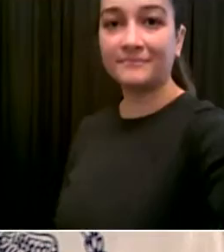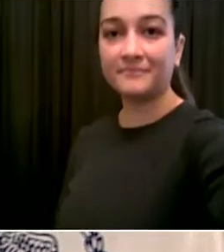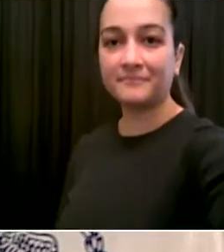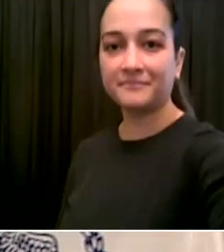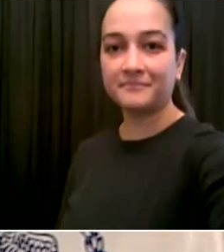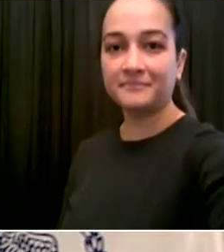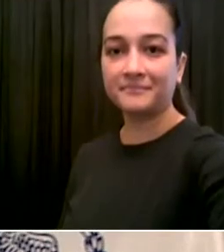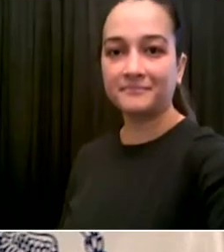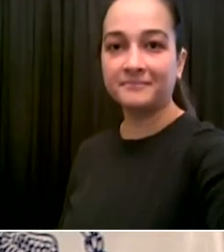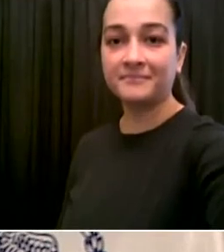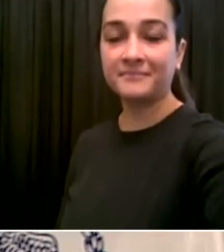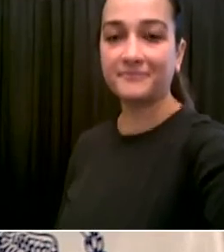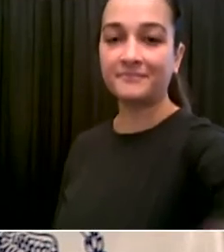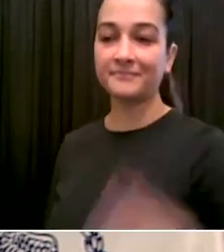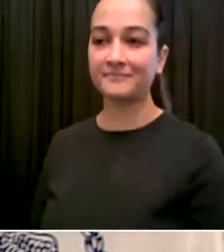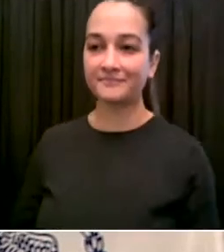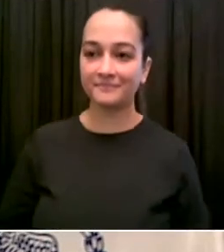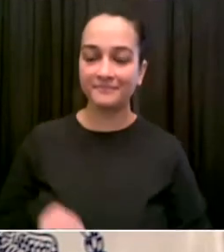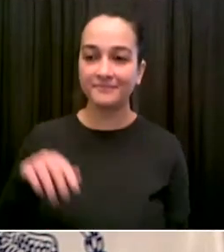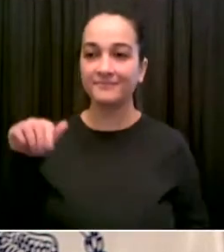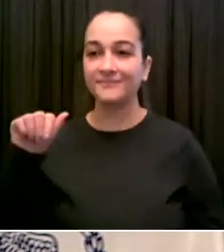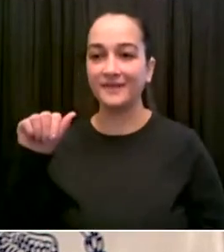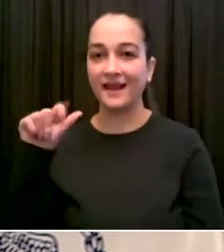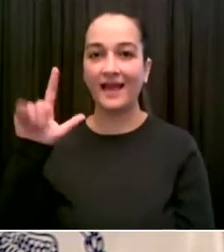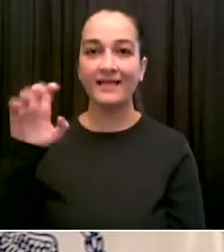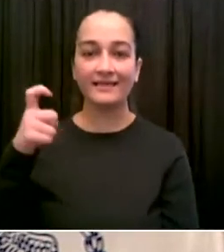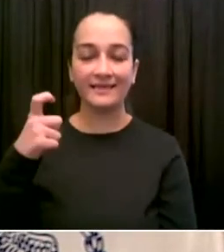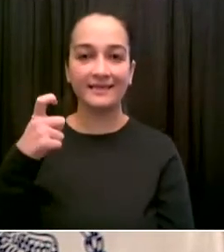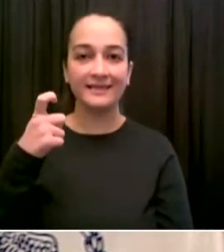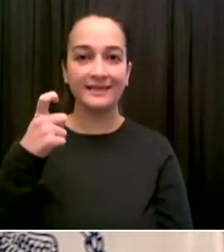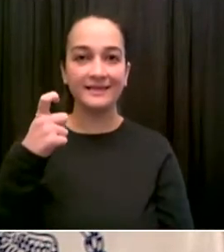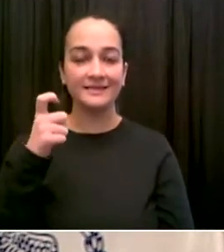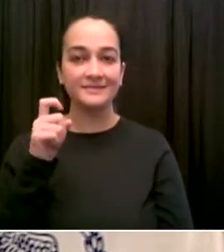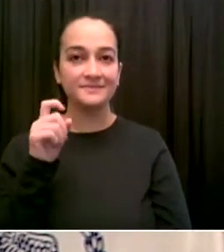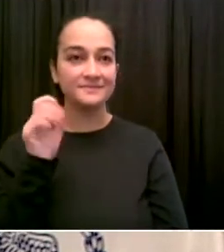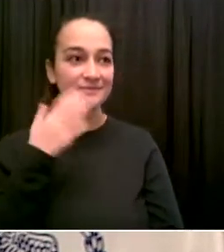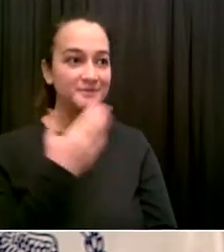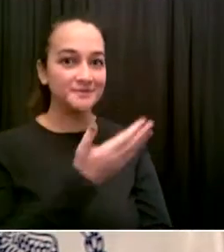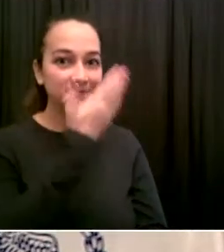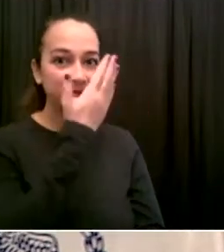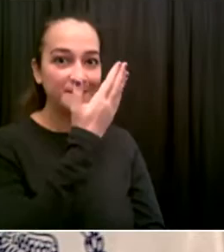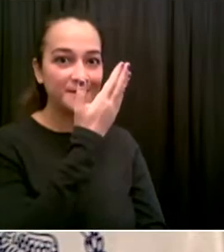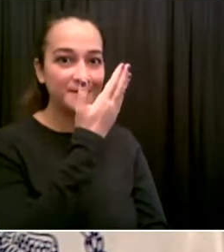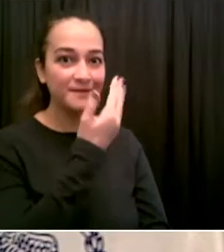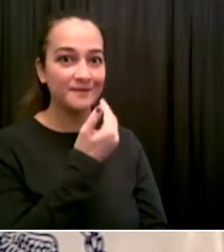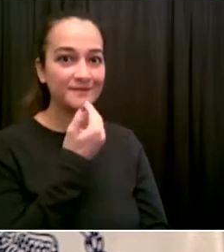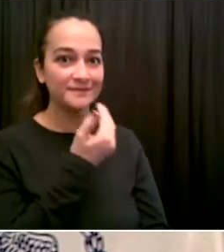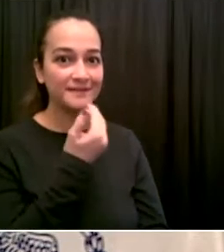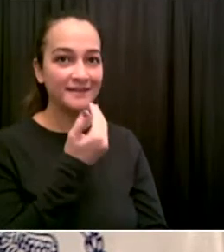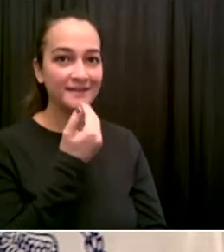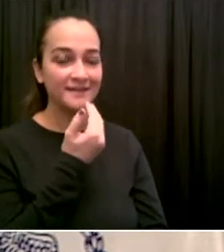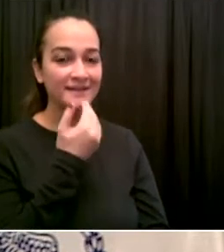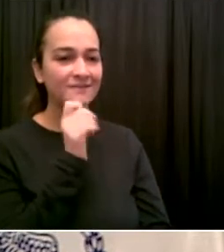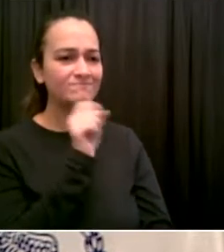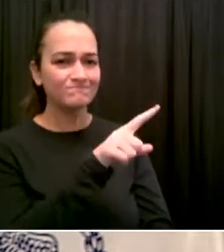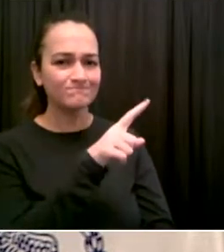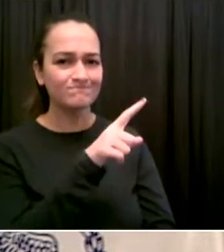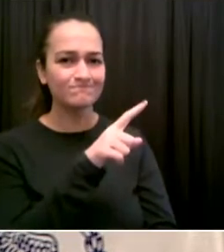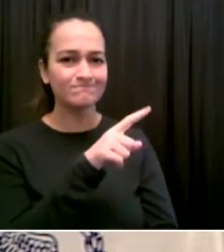ALEX FROM CHAUNCEY. HEY, MR. MAYOR. HOW ARE YOU?